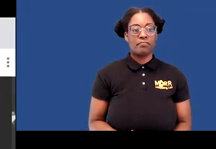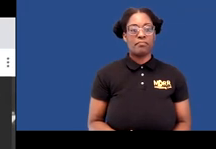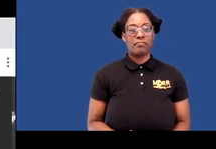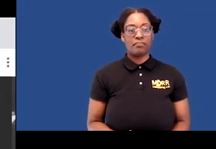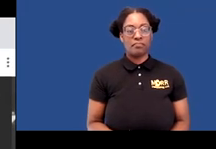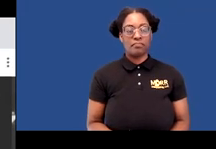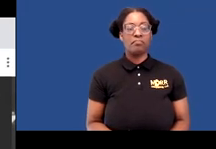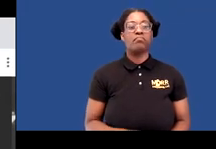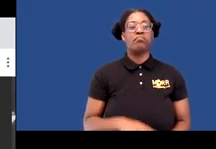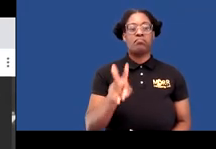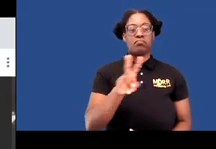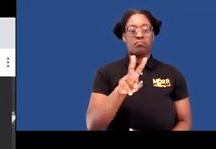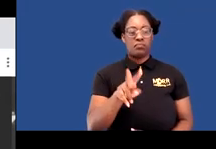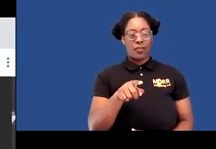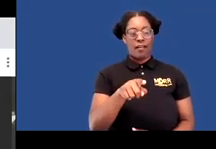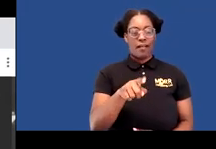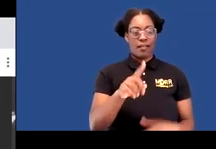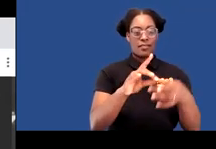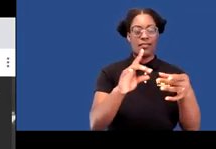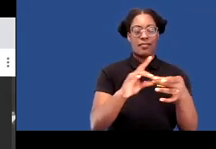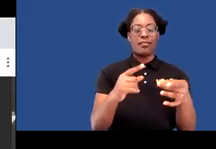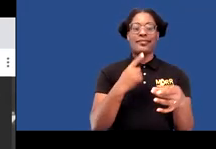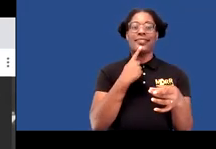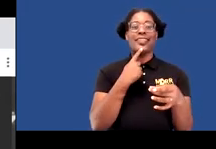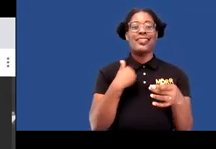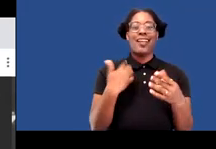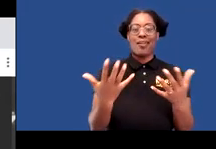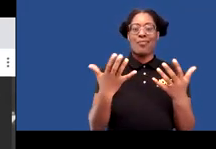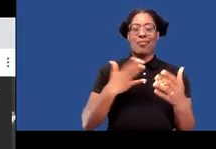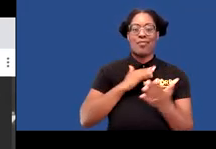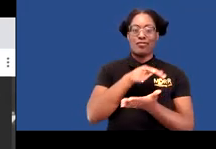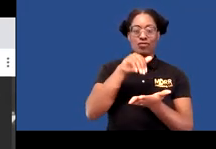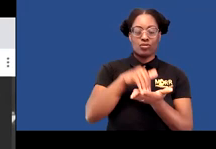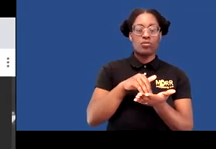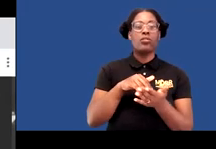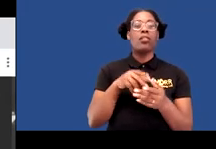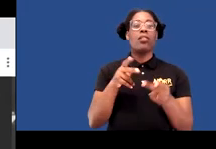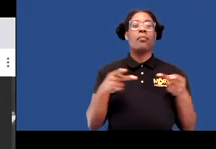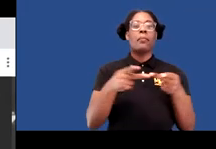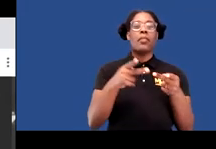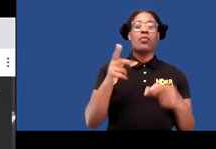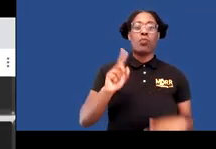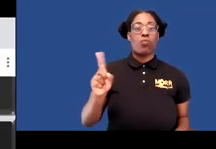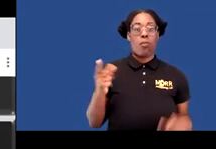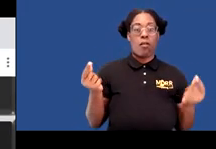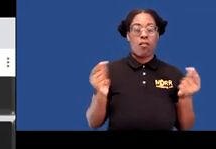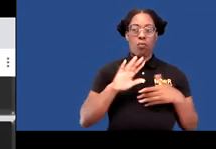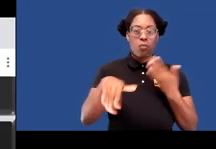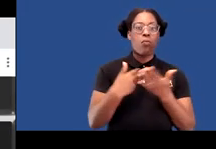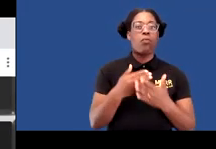So someone wrote: "I want my center to be one where students of all races and ethnicities "are sure they will be welcomed and supported,